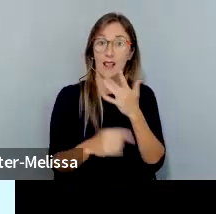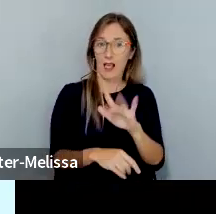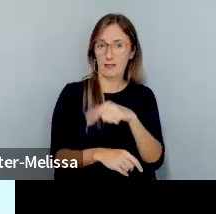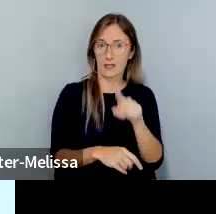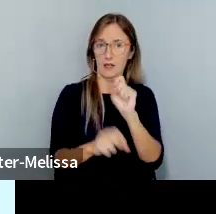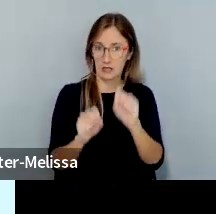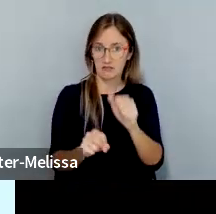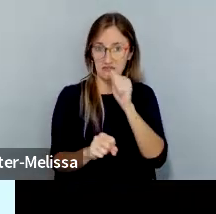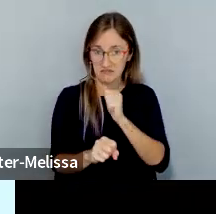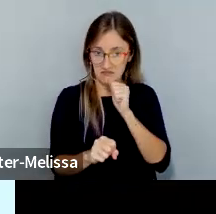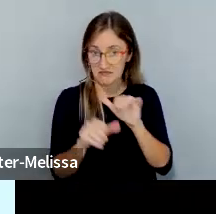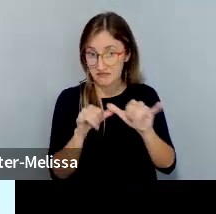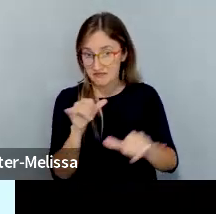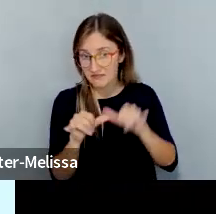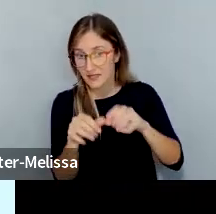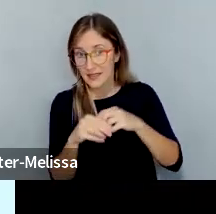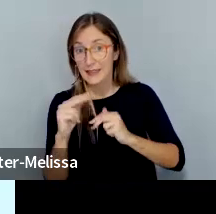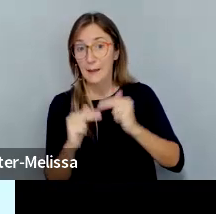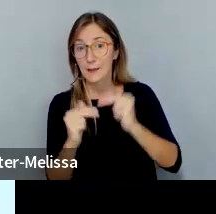that without the Black Panthers. Black Panthers were very well known for